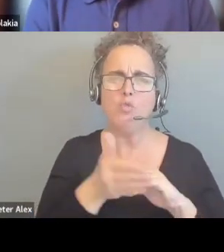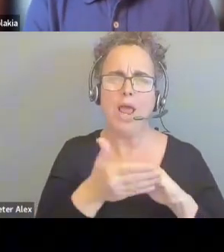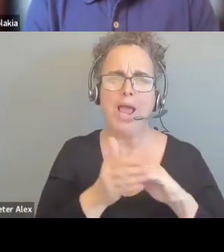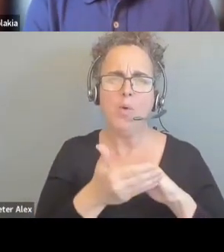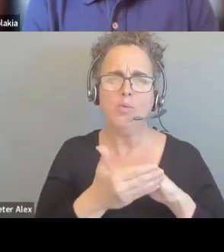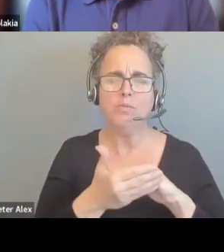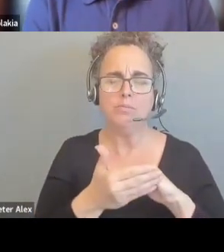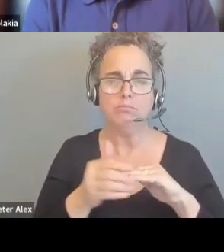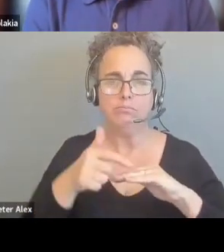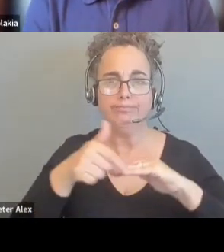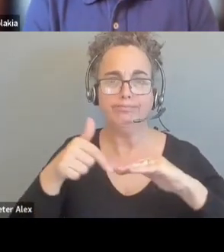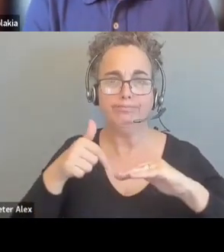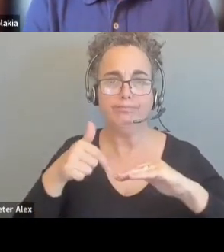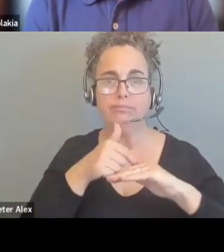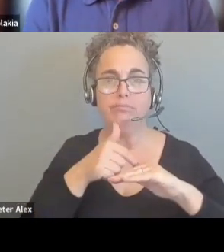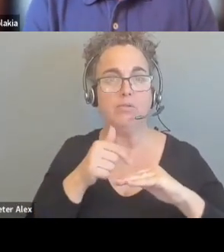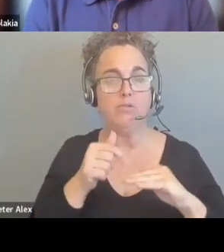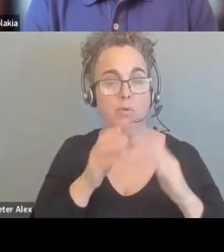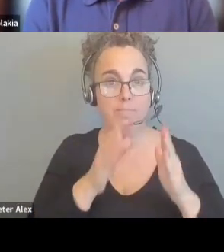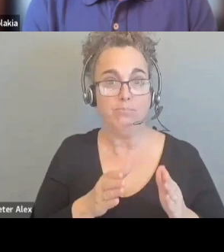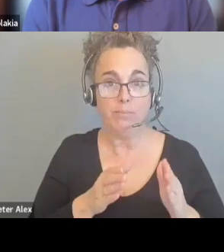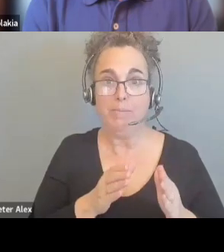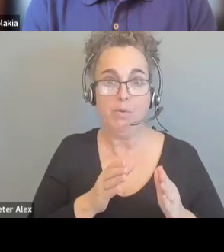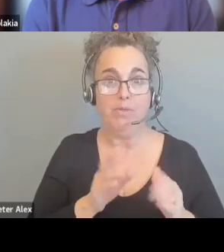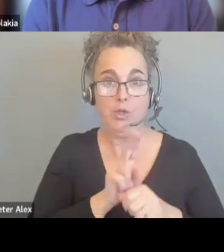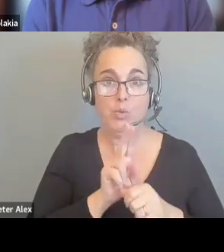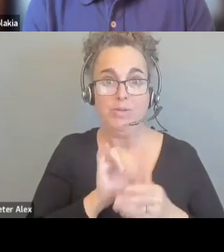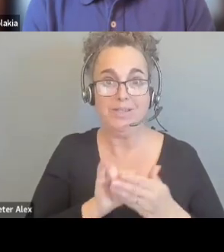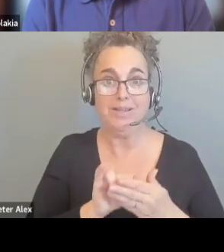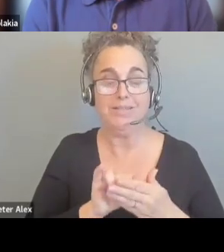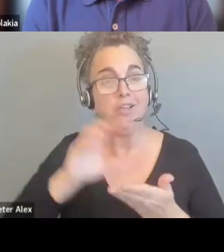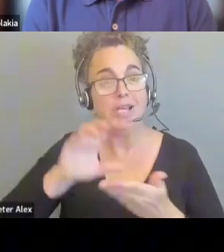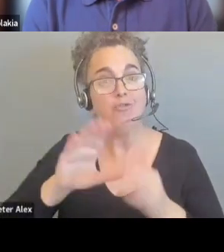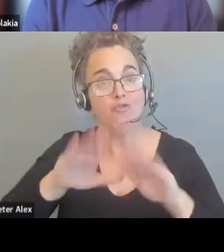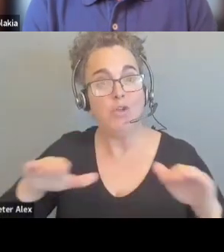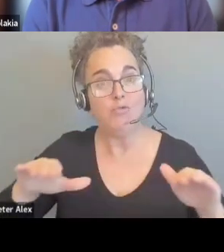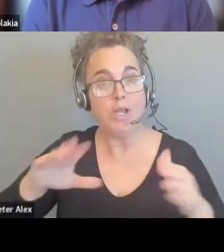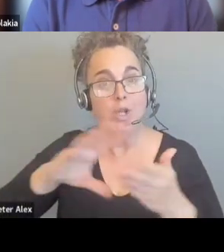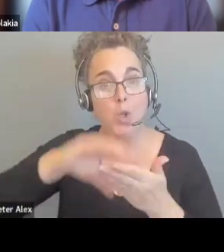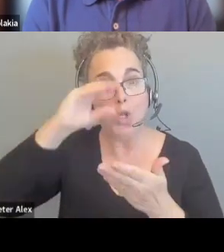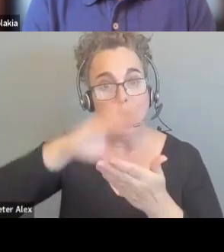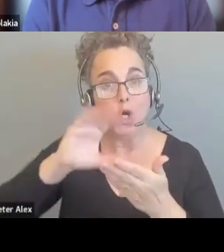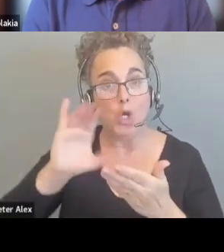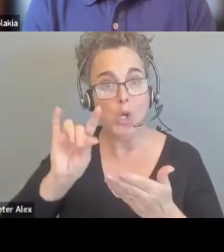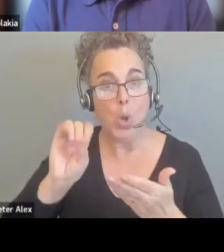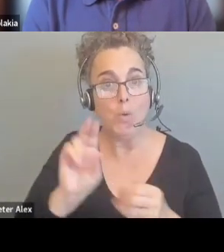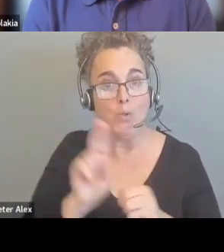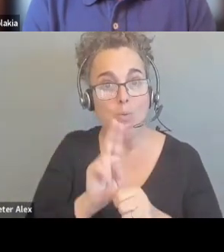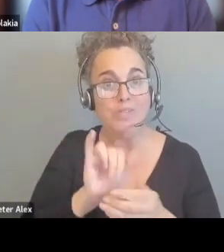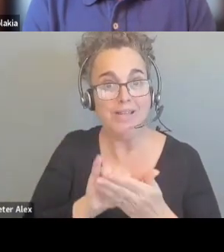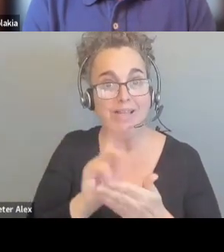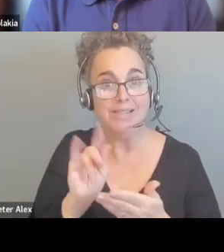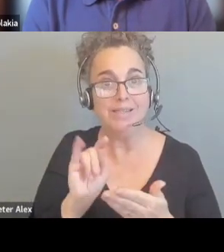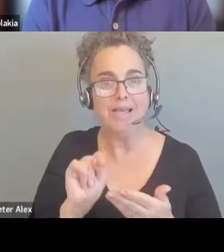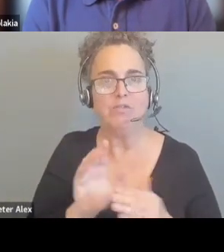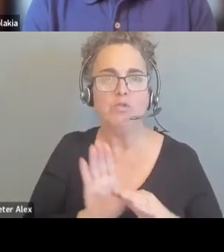because the audience for this product is children learning coding. And so the rounded edges would give it a better feel.